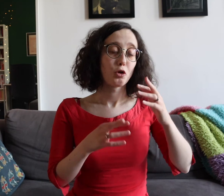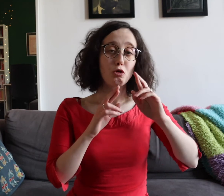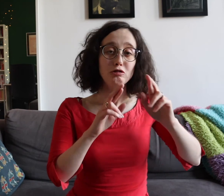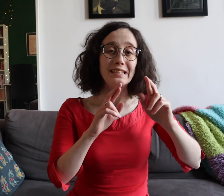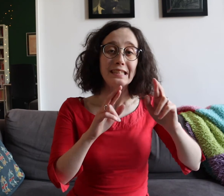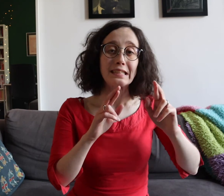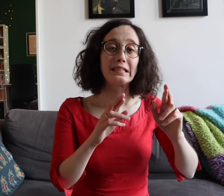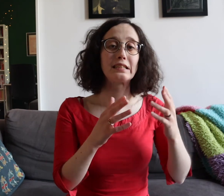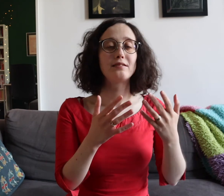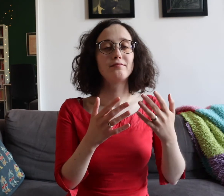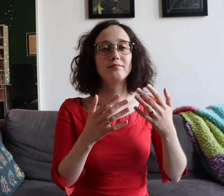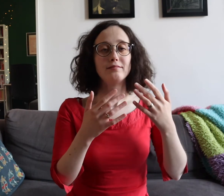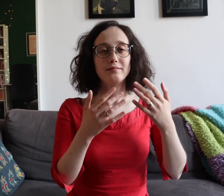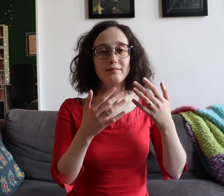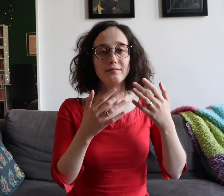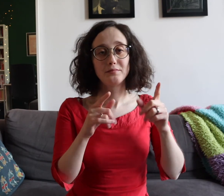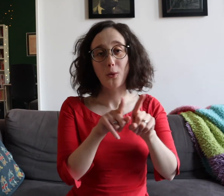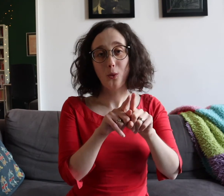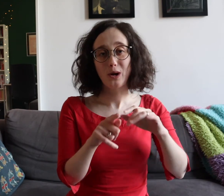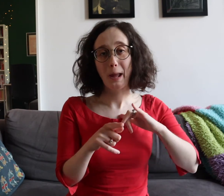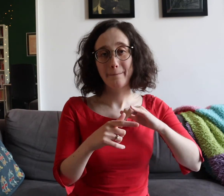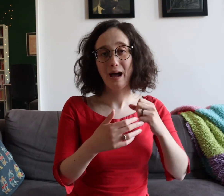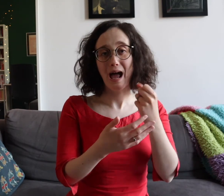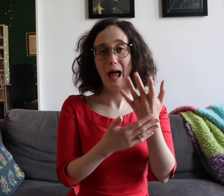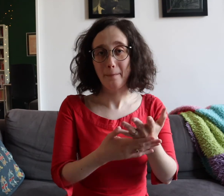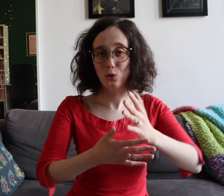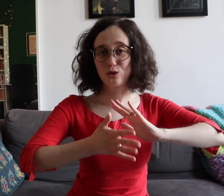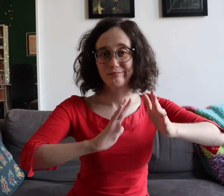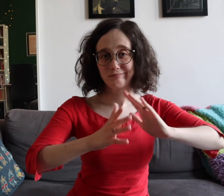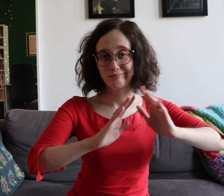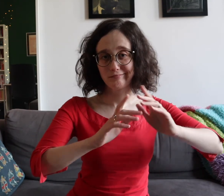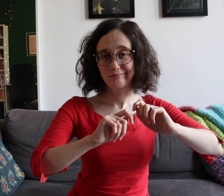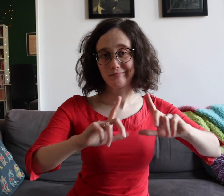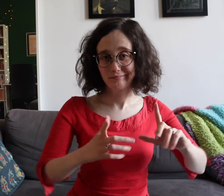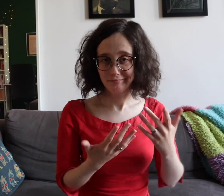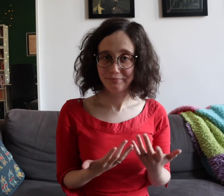Russian, ... They also offer Flemish Sign Language.